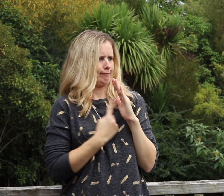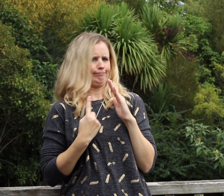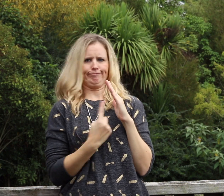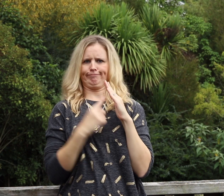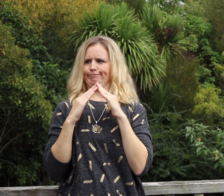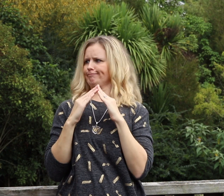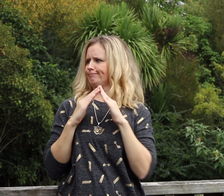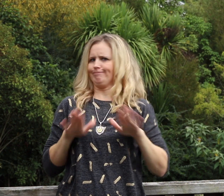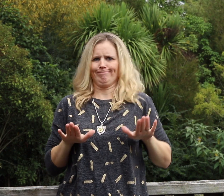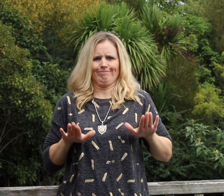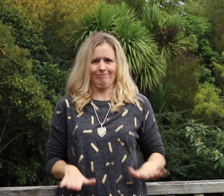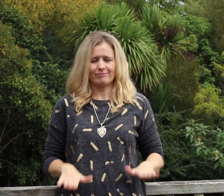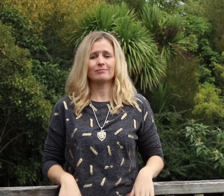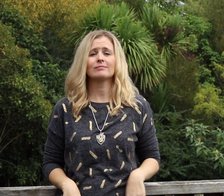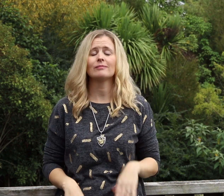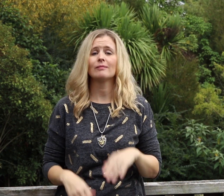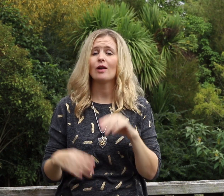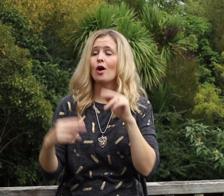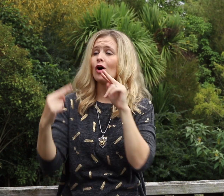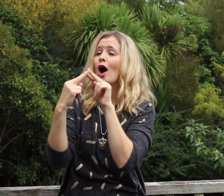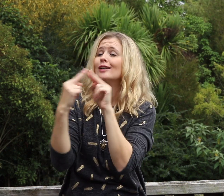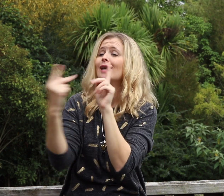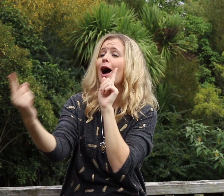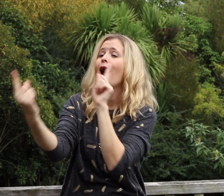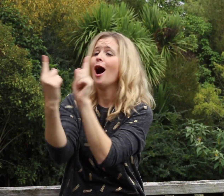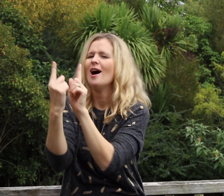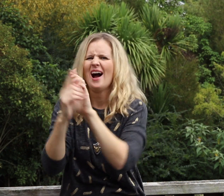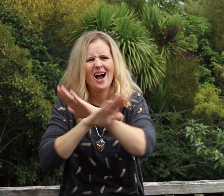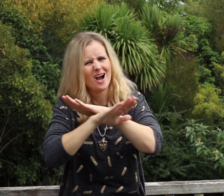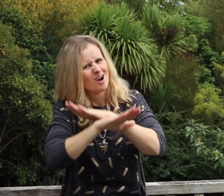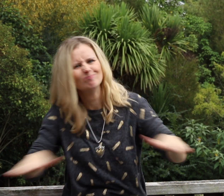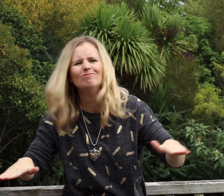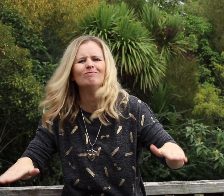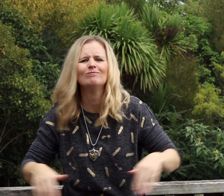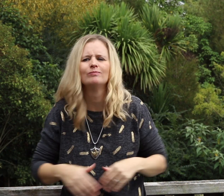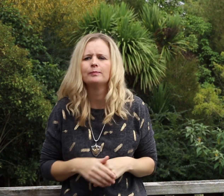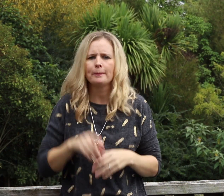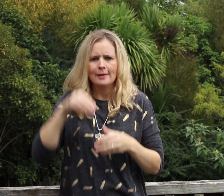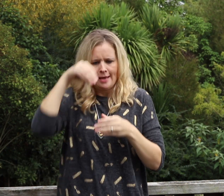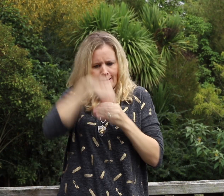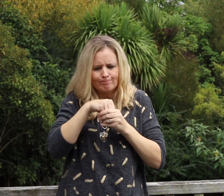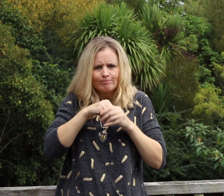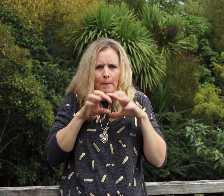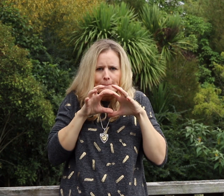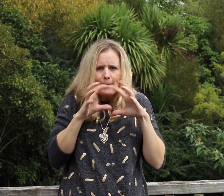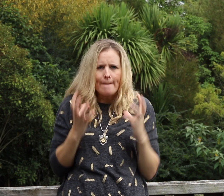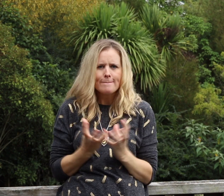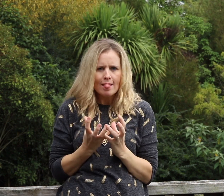which was beyond belief. The main public was a bit shocked